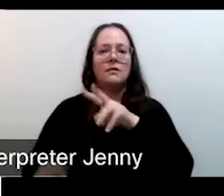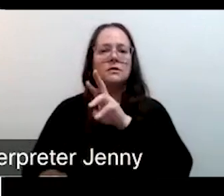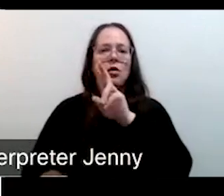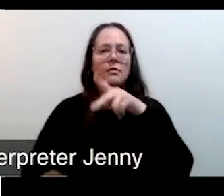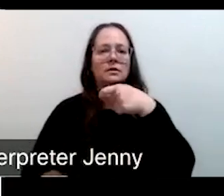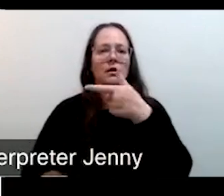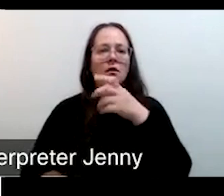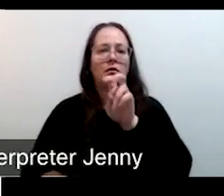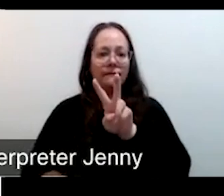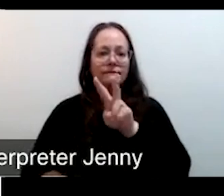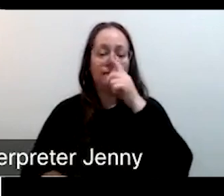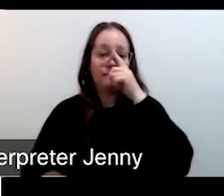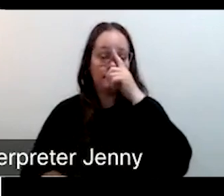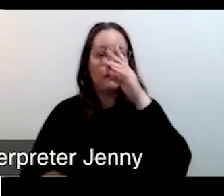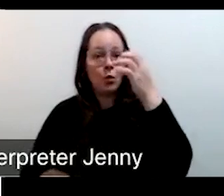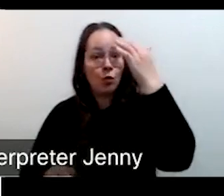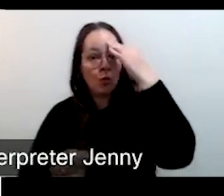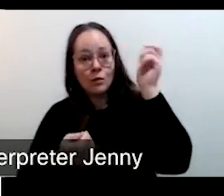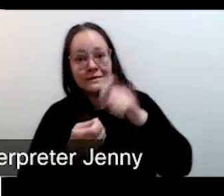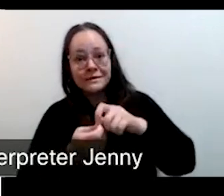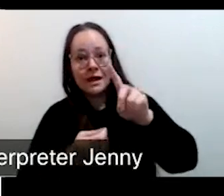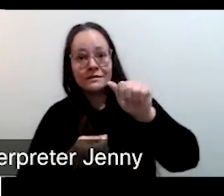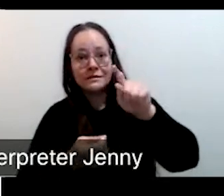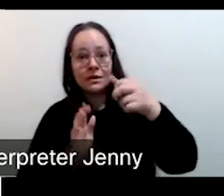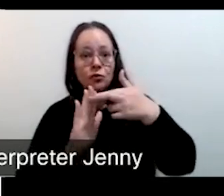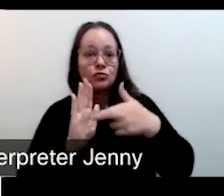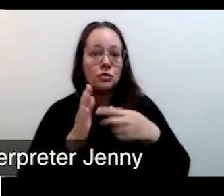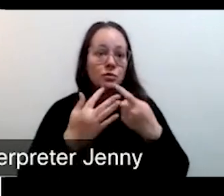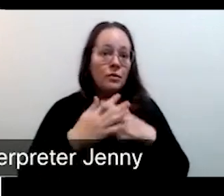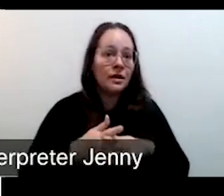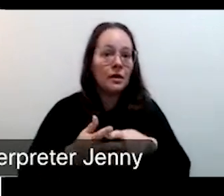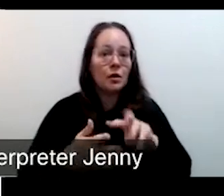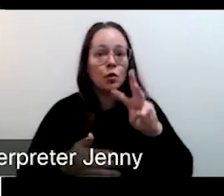If you want to know the exact date when registration begins, you can also find that information